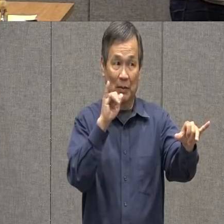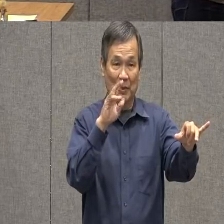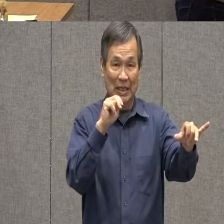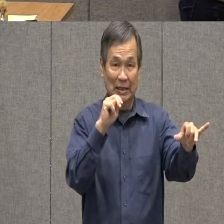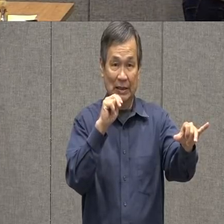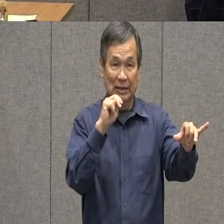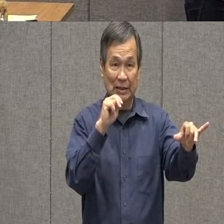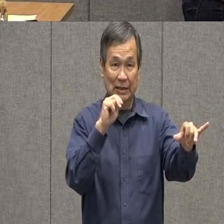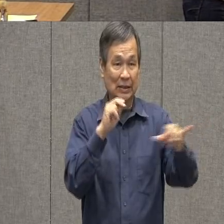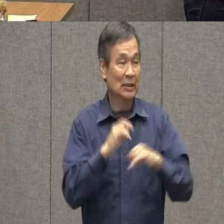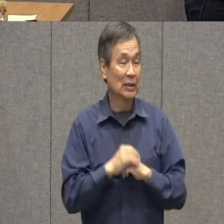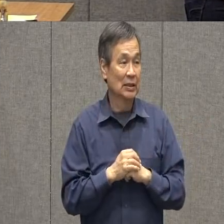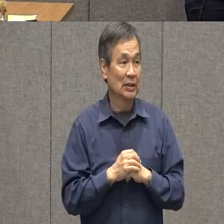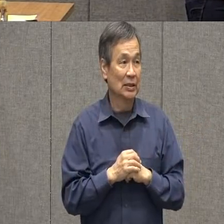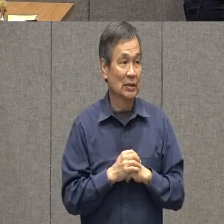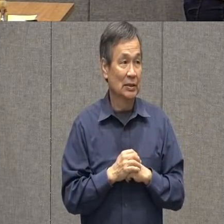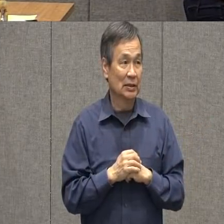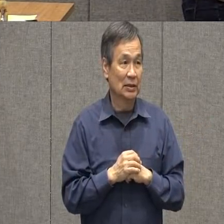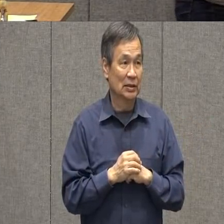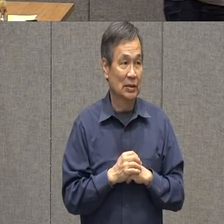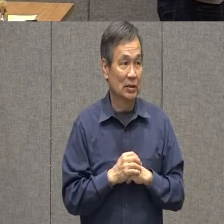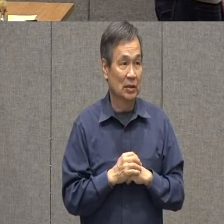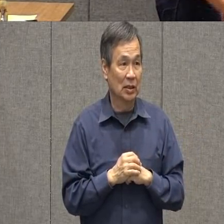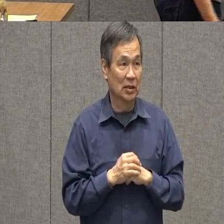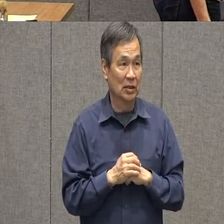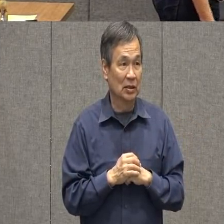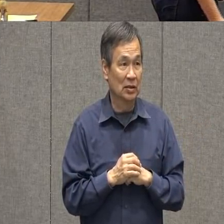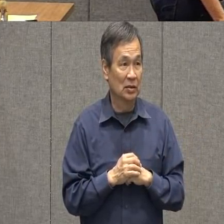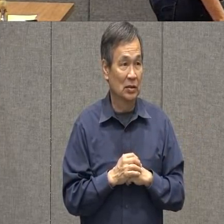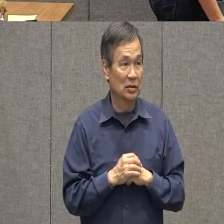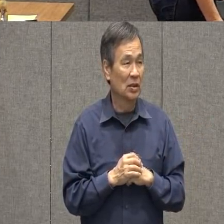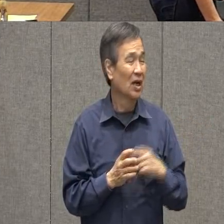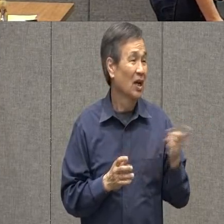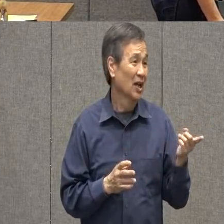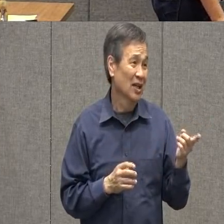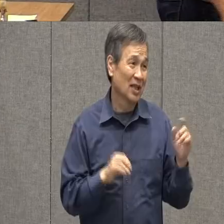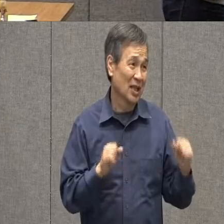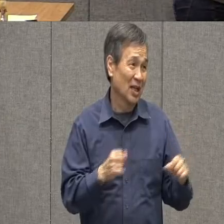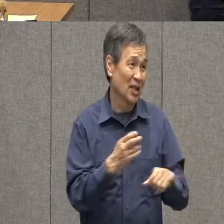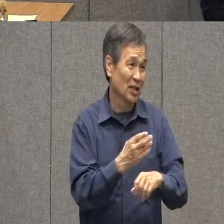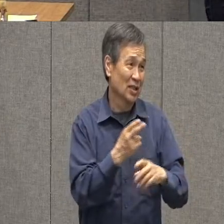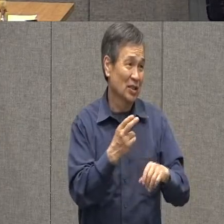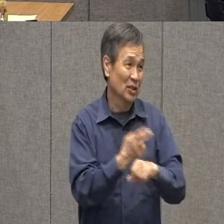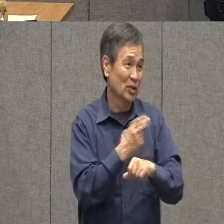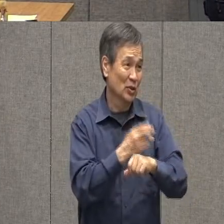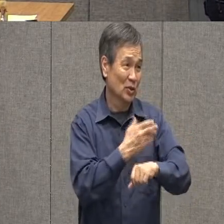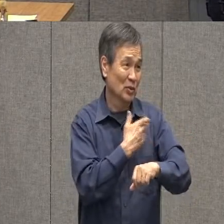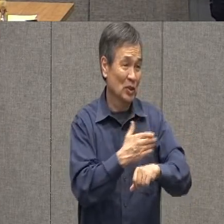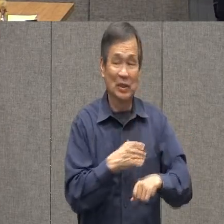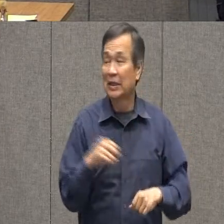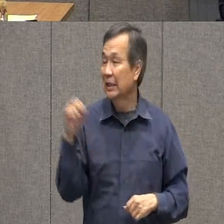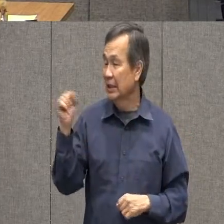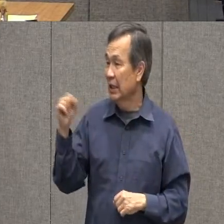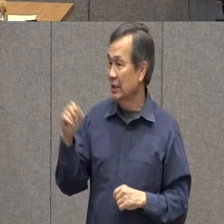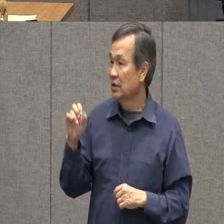And then Ms. Ley is gonna count down from a minute for me. Oh, can I put on a little bit of music while you draw for one minute? That would be great. Thank you.